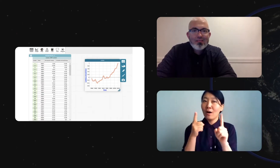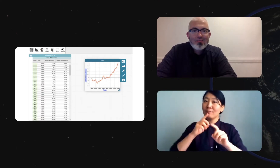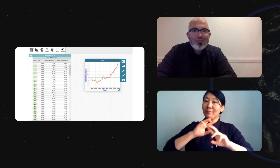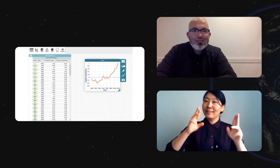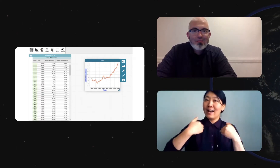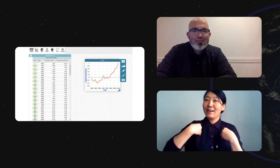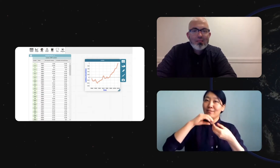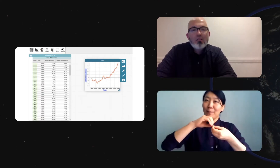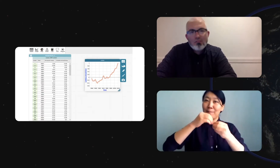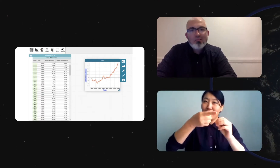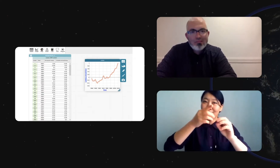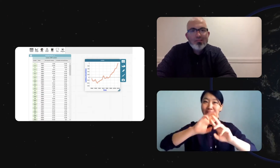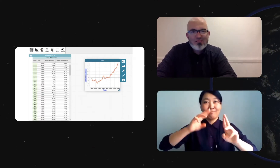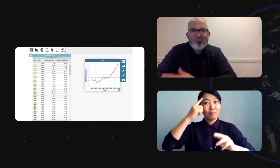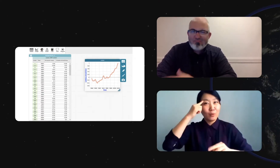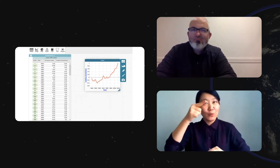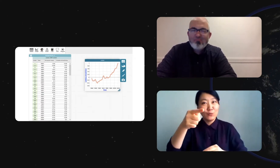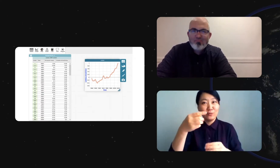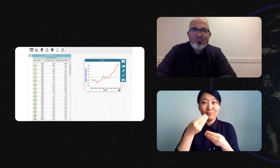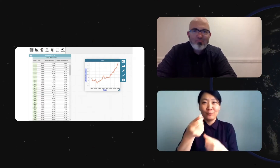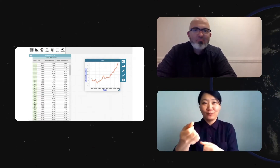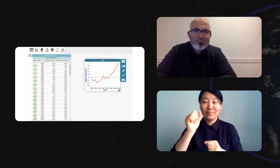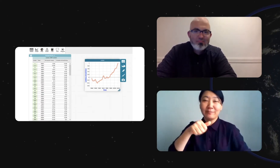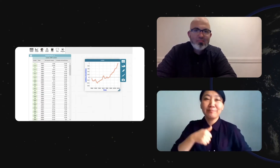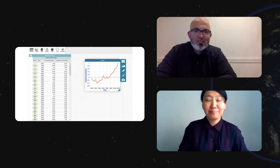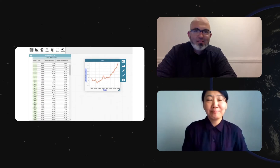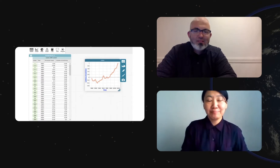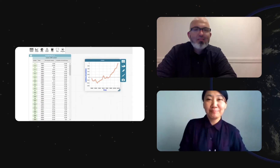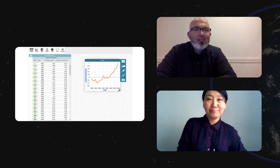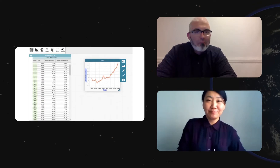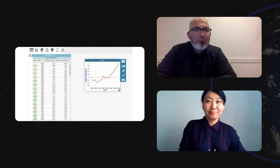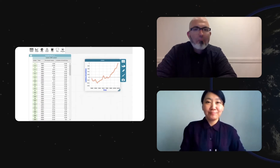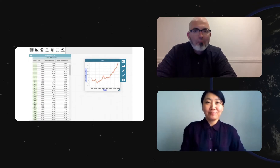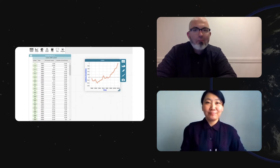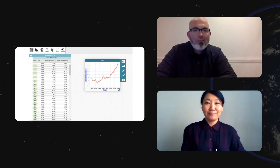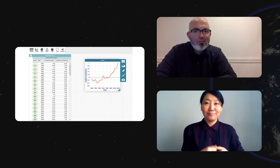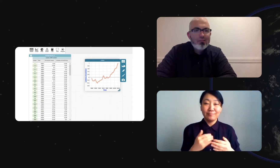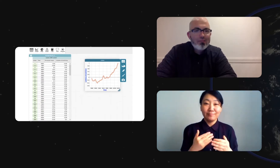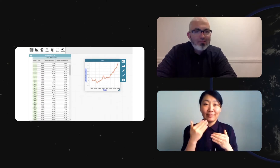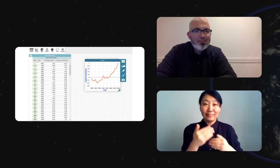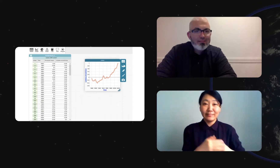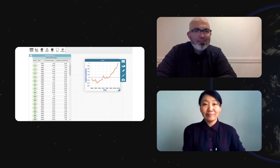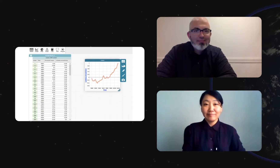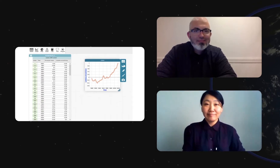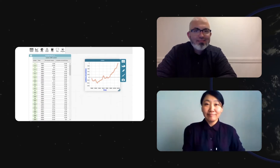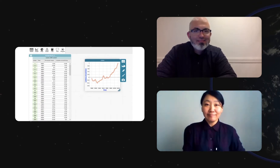Yes. It's a complicated thing, but this is the average. It helps make analysis a little bit easier.